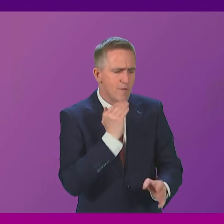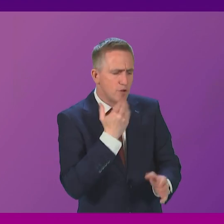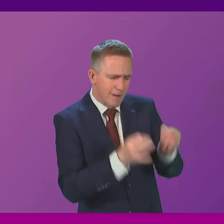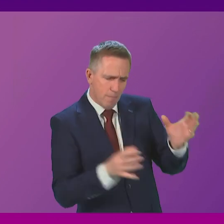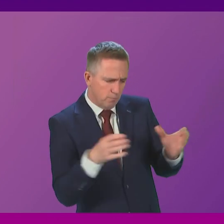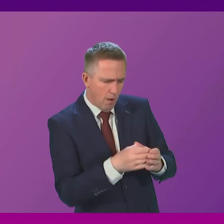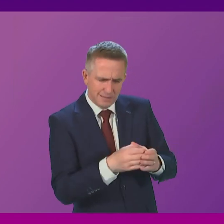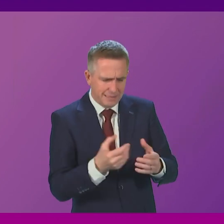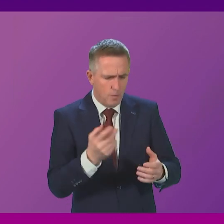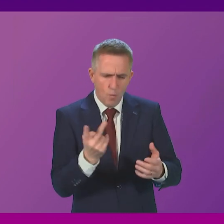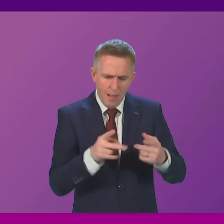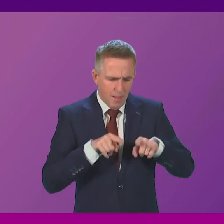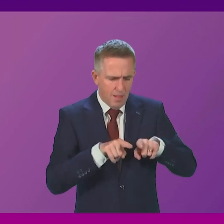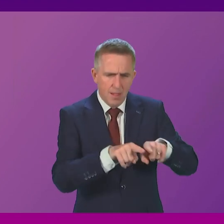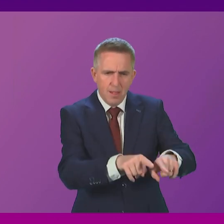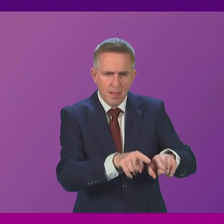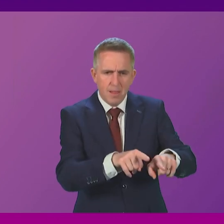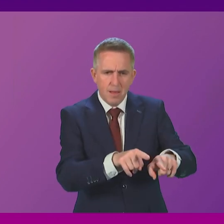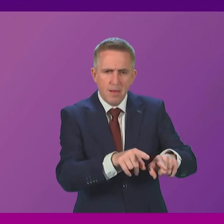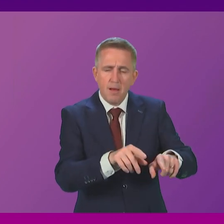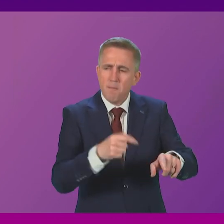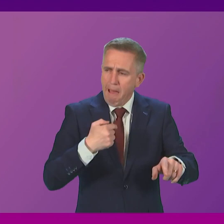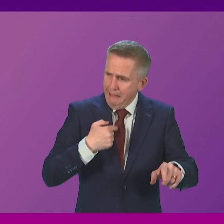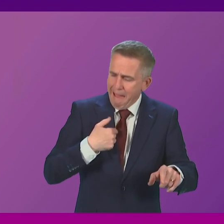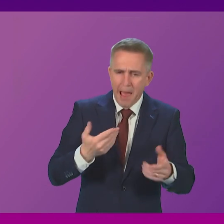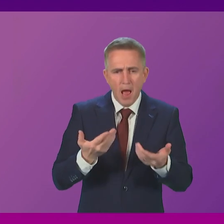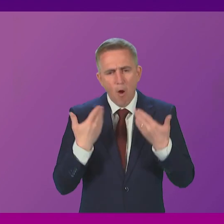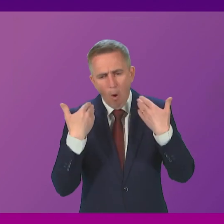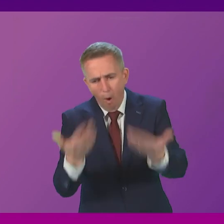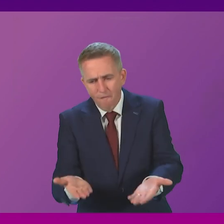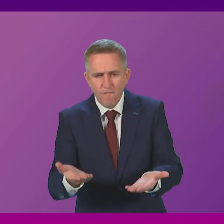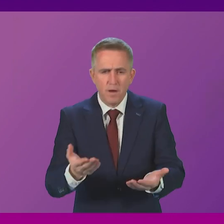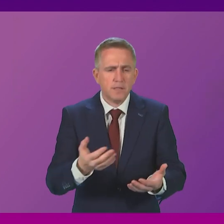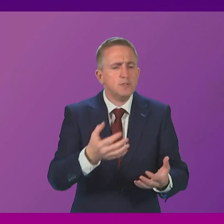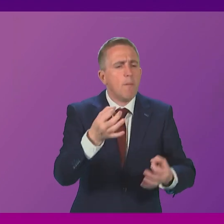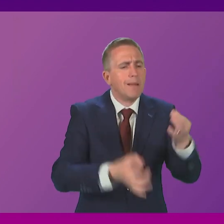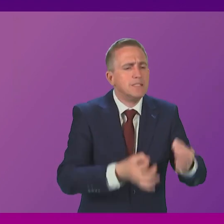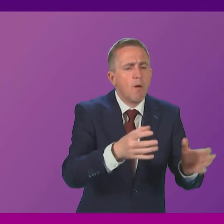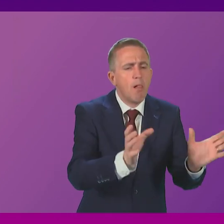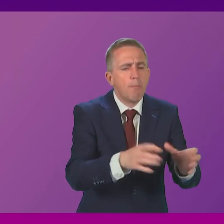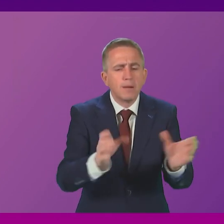That will continue, but I also make an open offer to all leaders of all parties in the chamber.